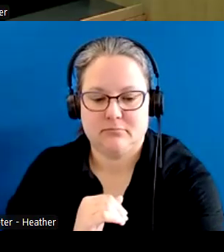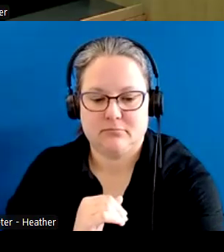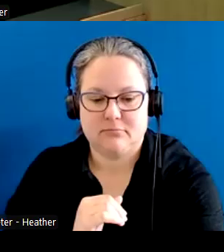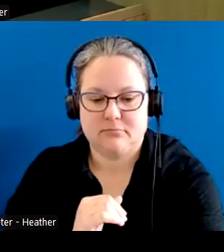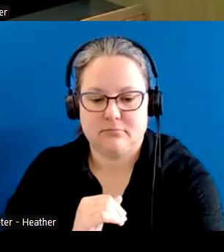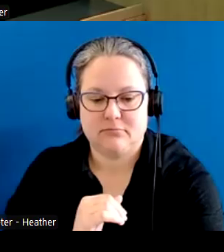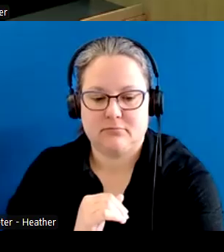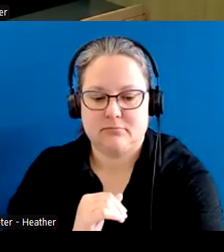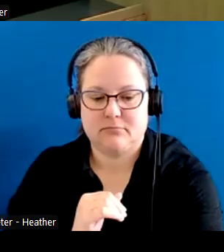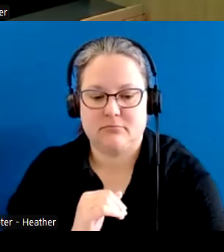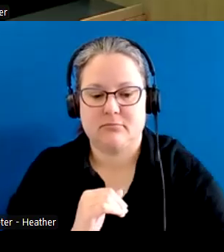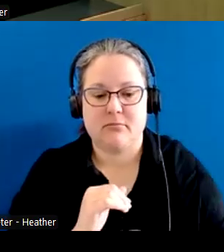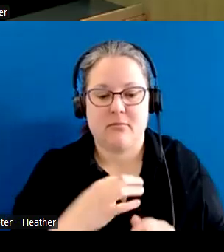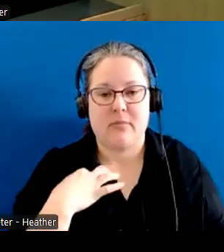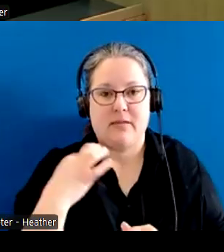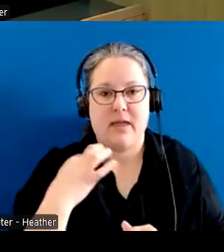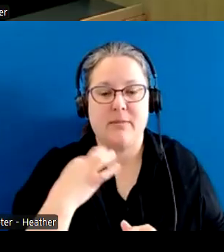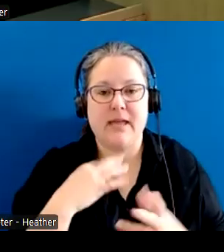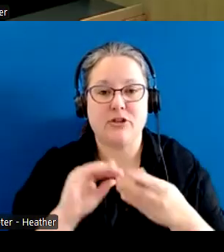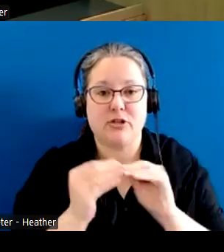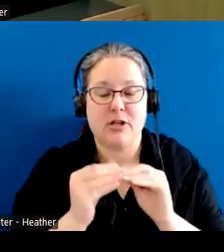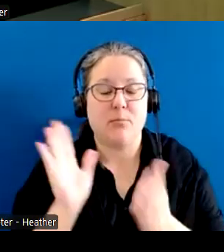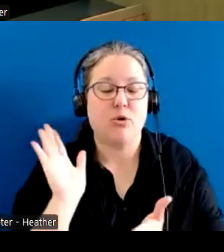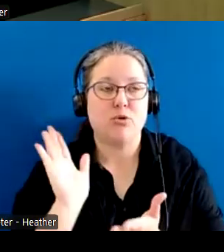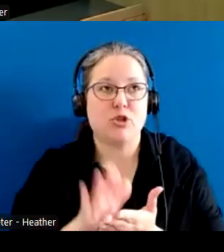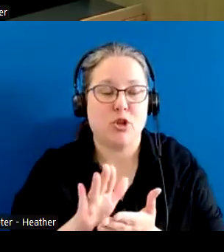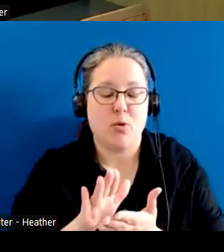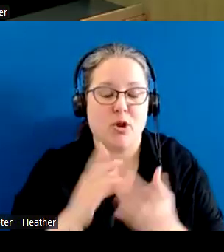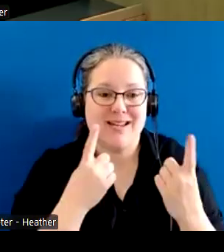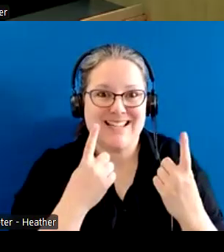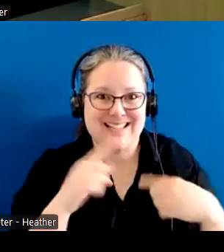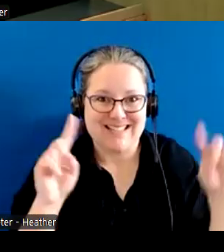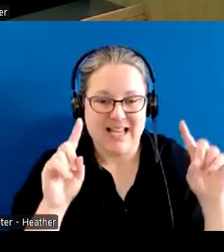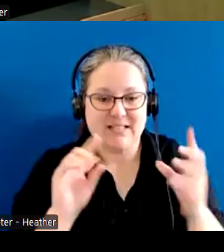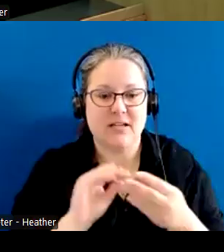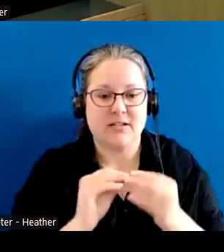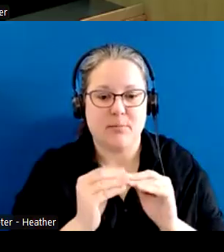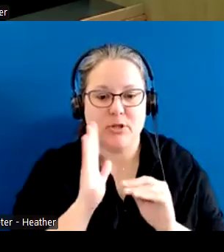the application numbers were lower than other divisions, success rates were about the same with